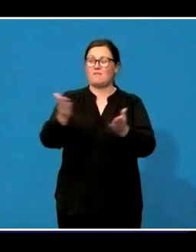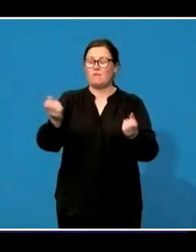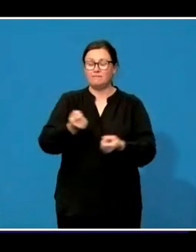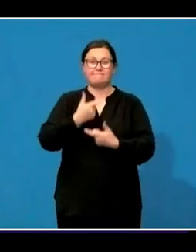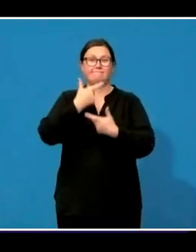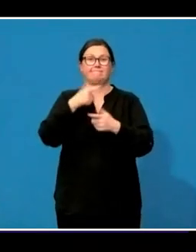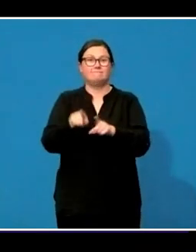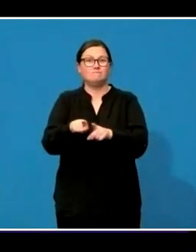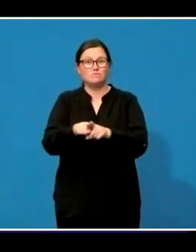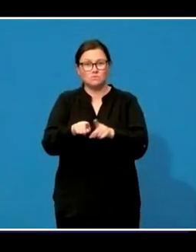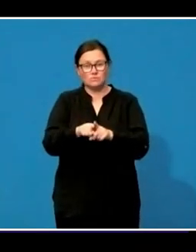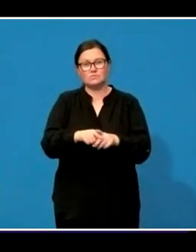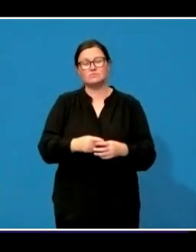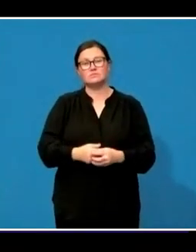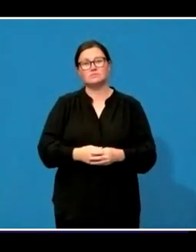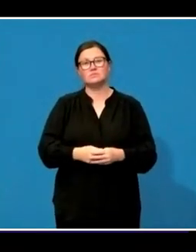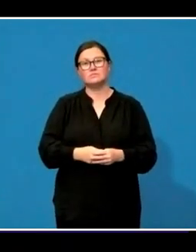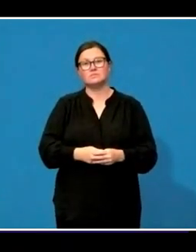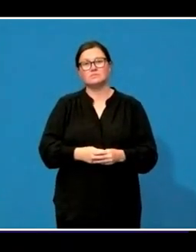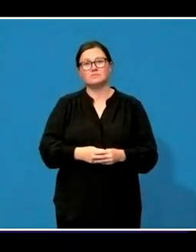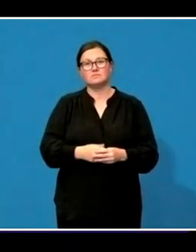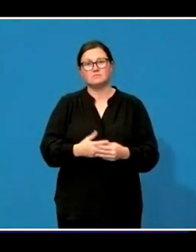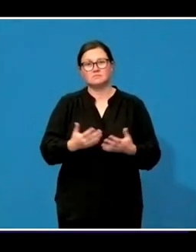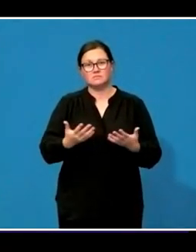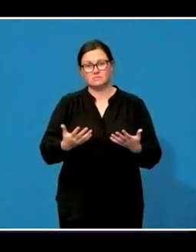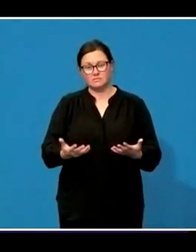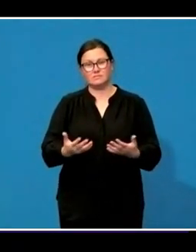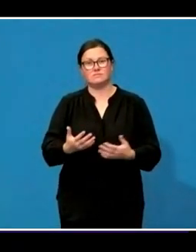and purposes, he could bring world peace if he was put in a room of warring parties.